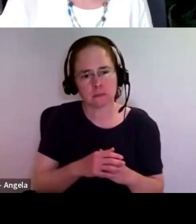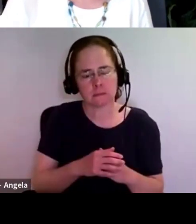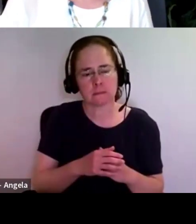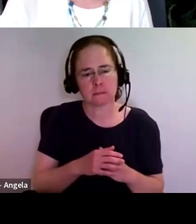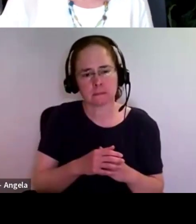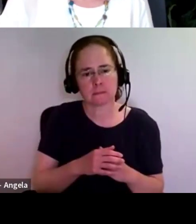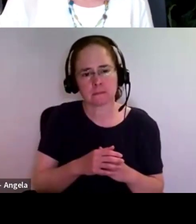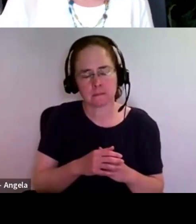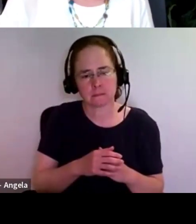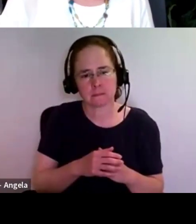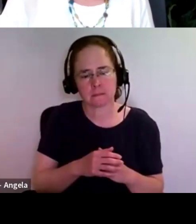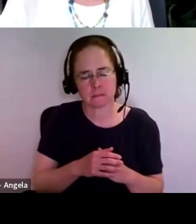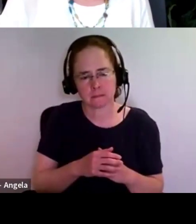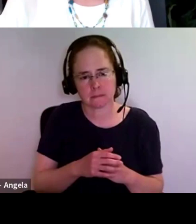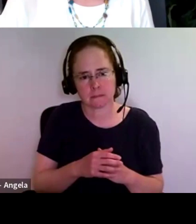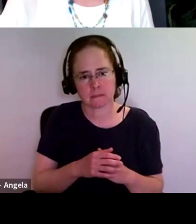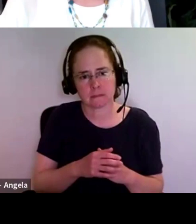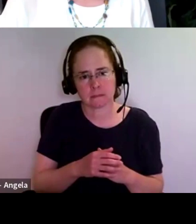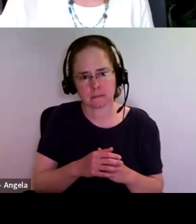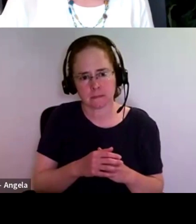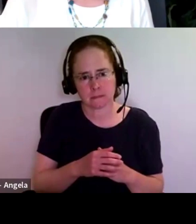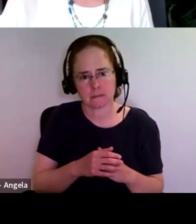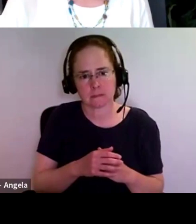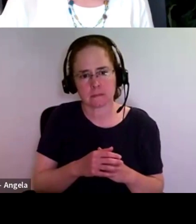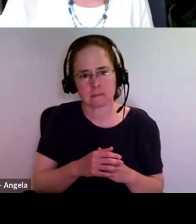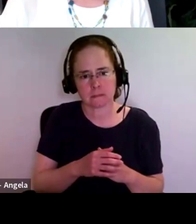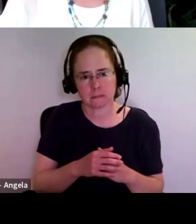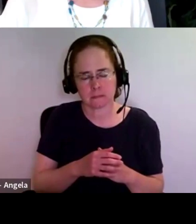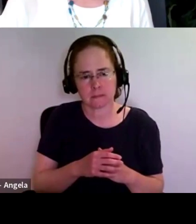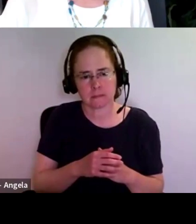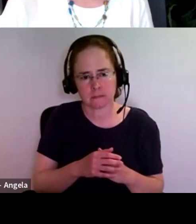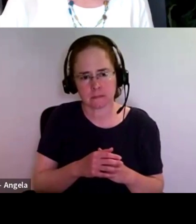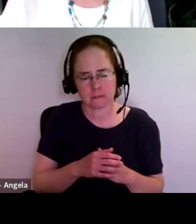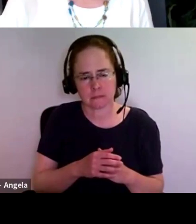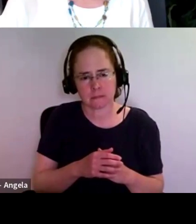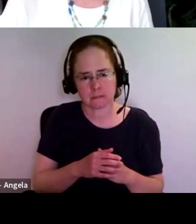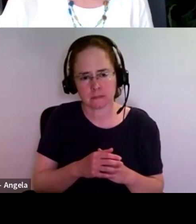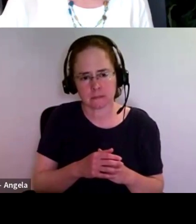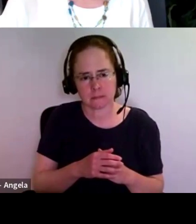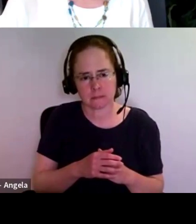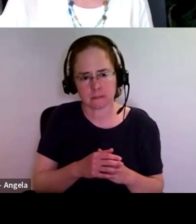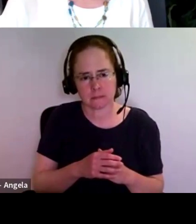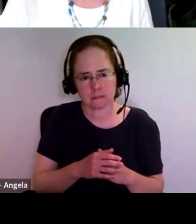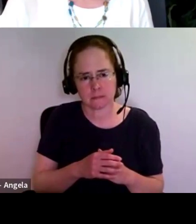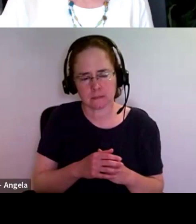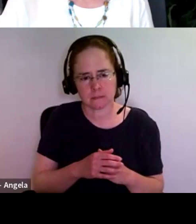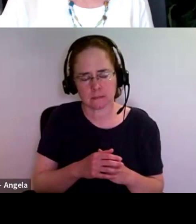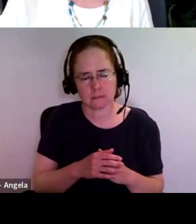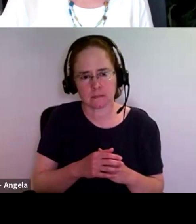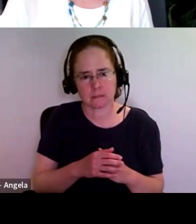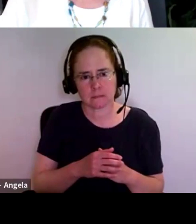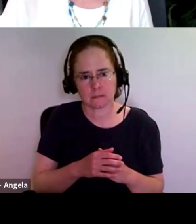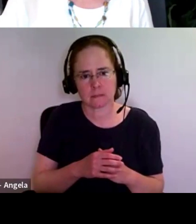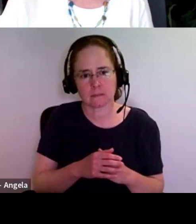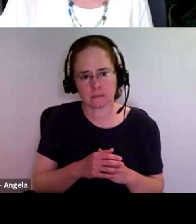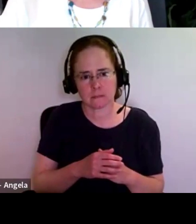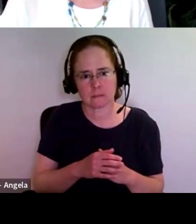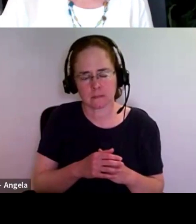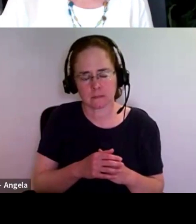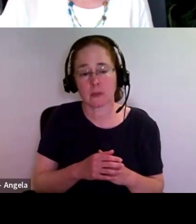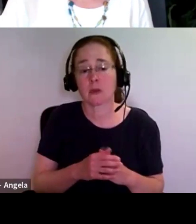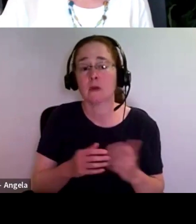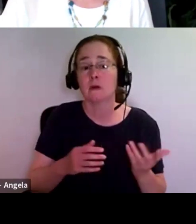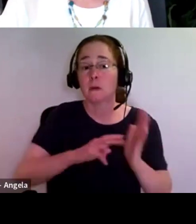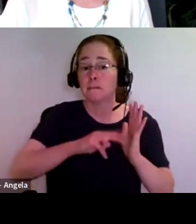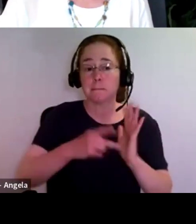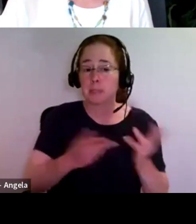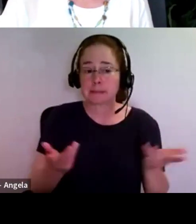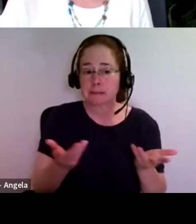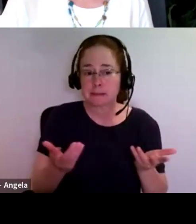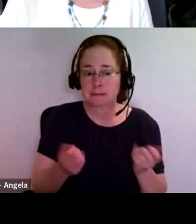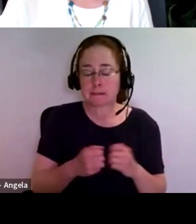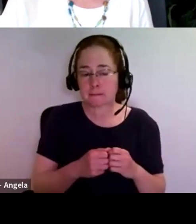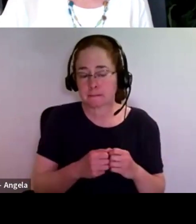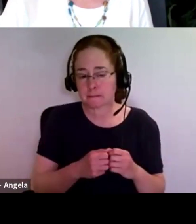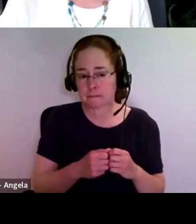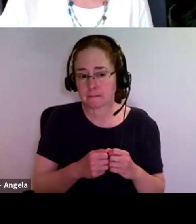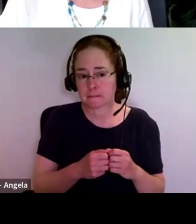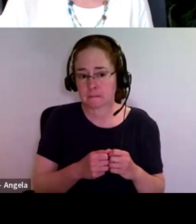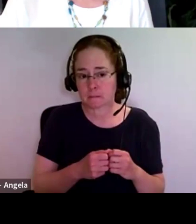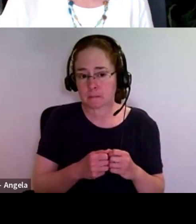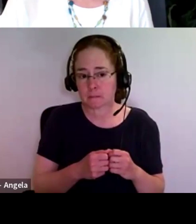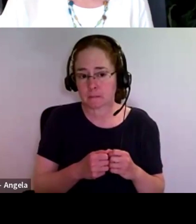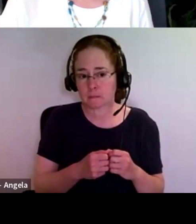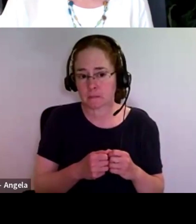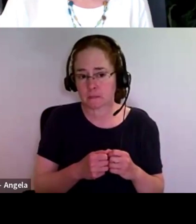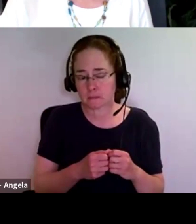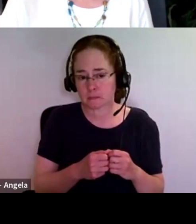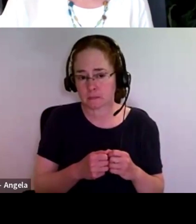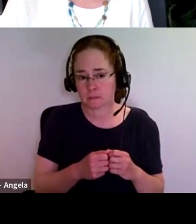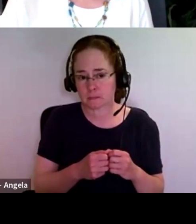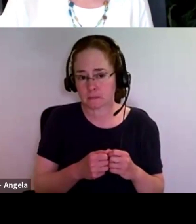we have to be upon community. That means open, no, it means